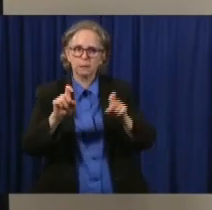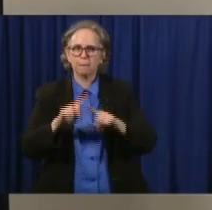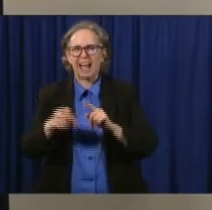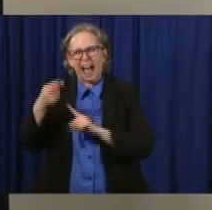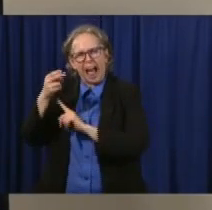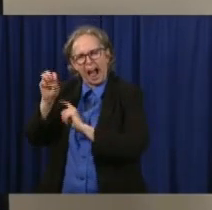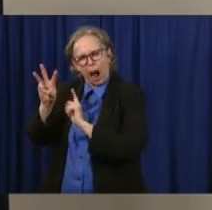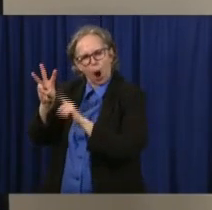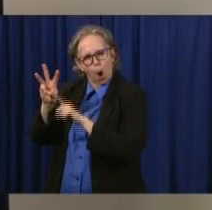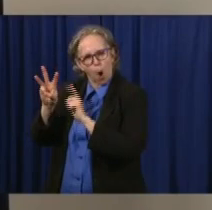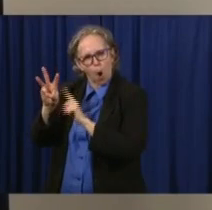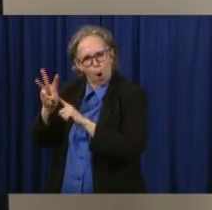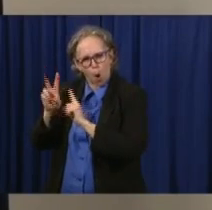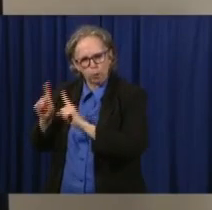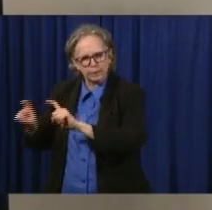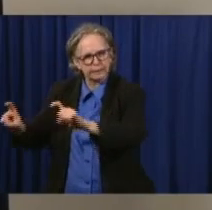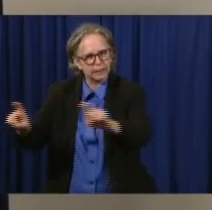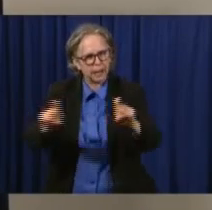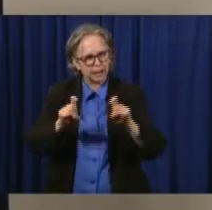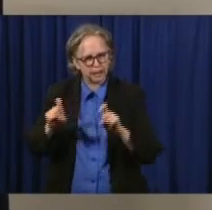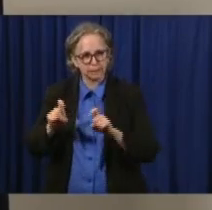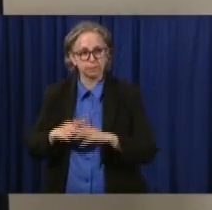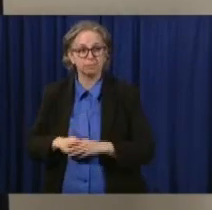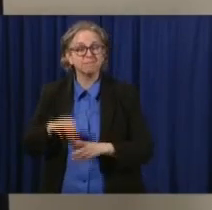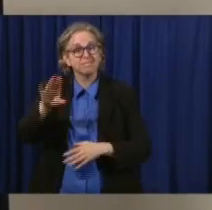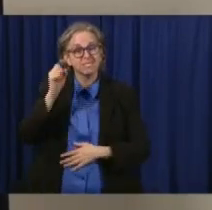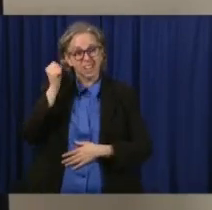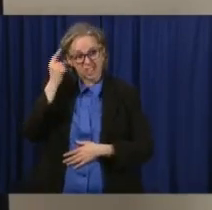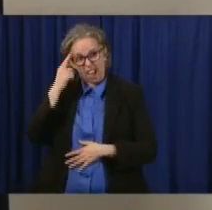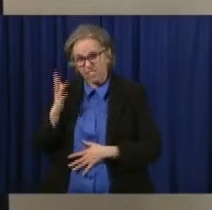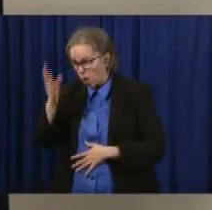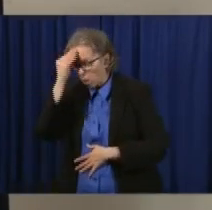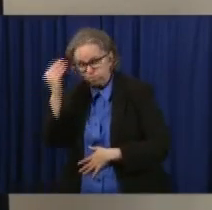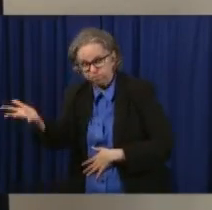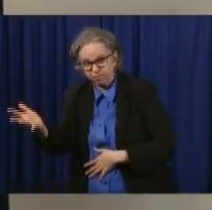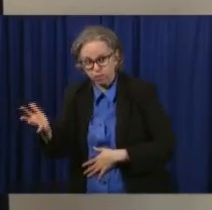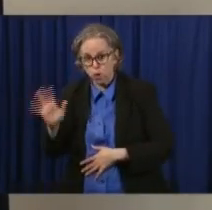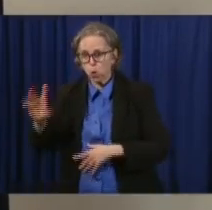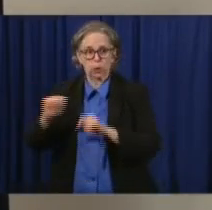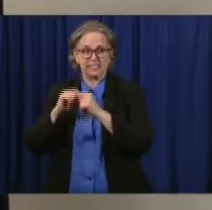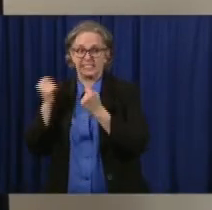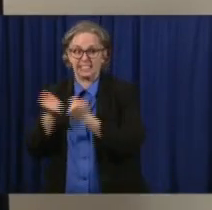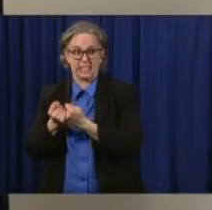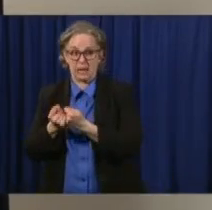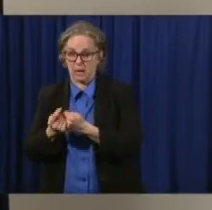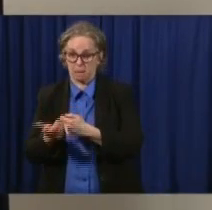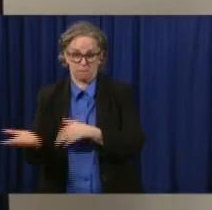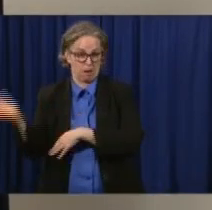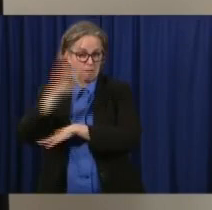REALLY THINK WILL MOVE US FORWARD NOT JUST IN THE NUMBERS WE TEST BUTTON HOW WE TEST